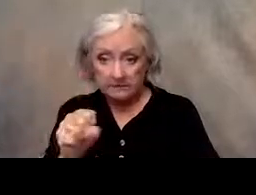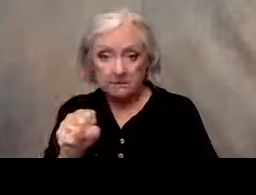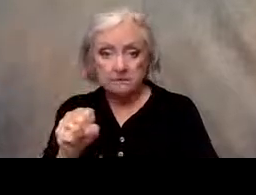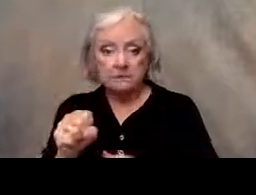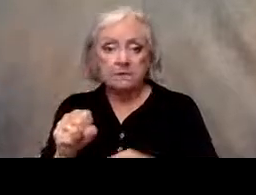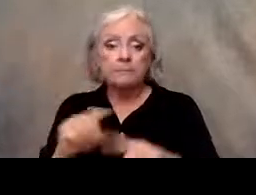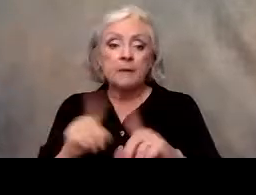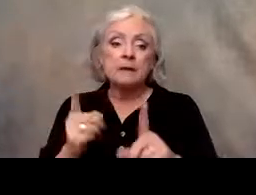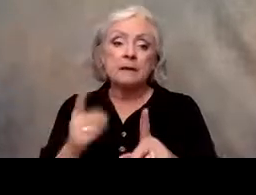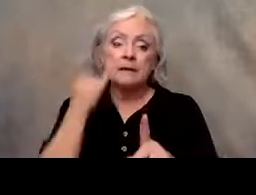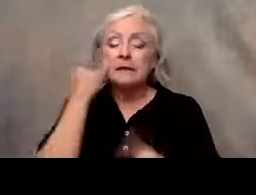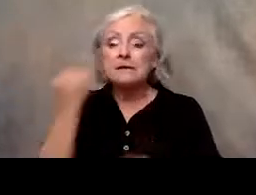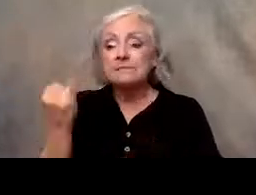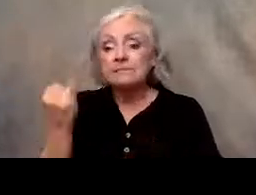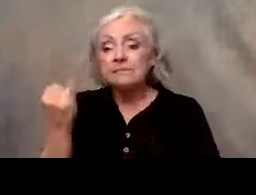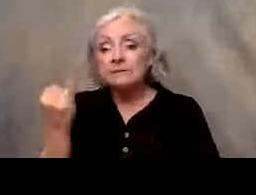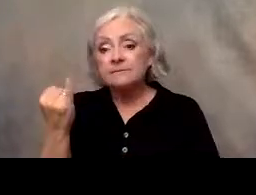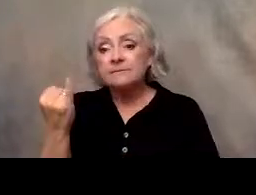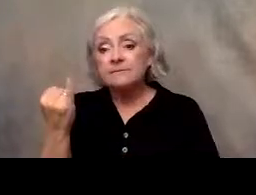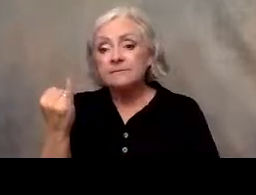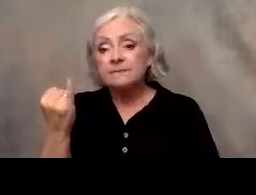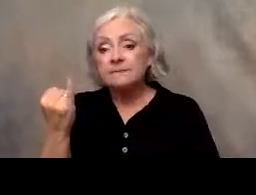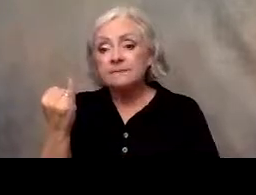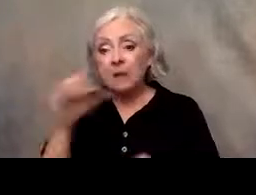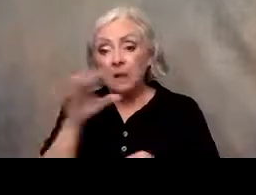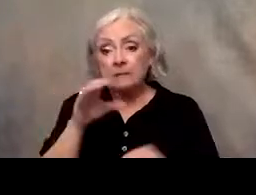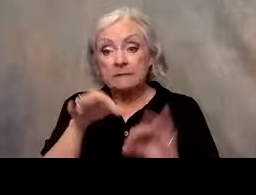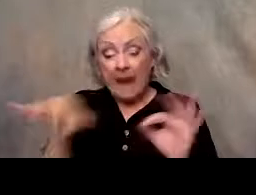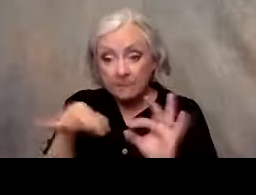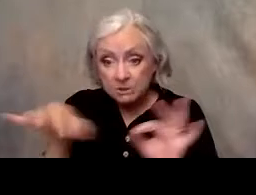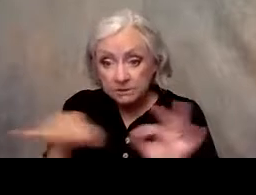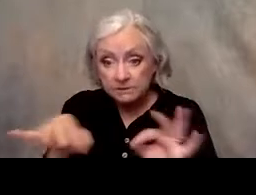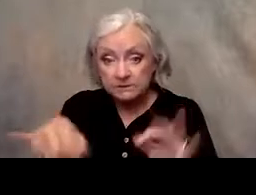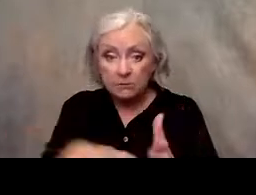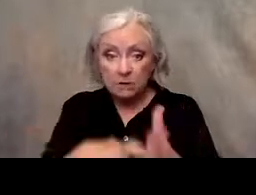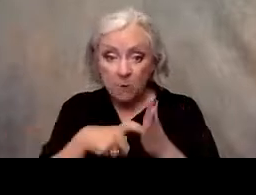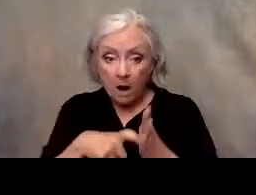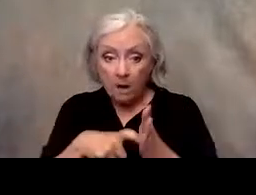So if captions are required to be burned into the video or a video